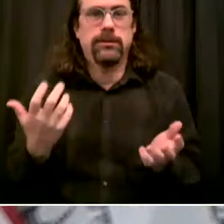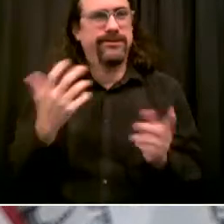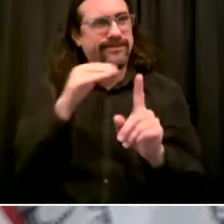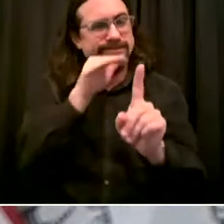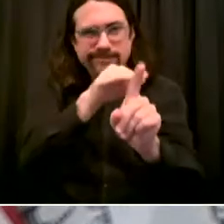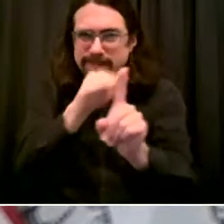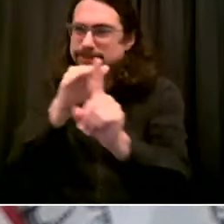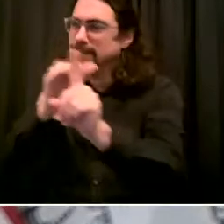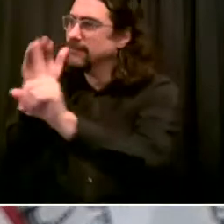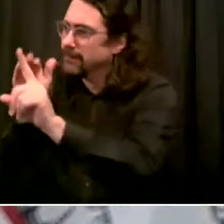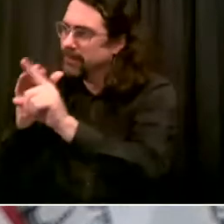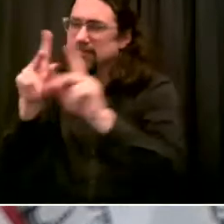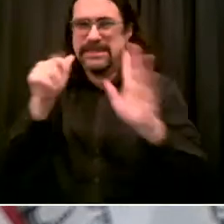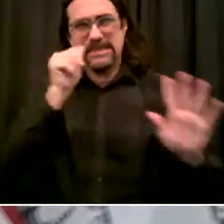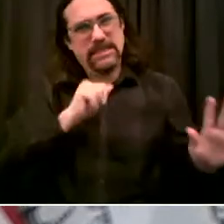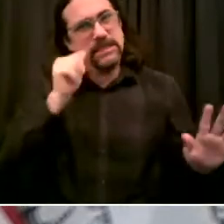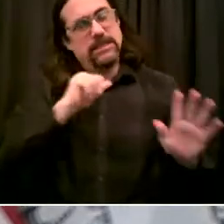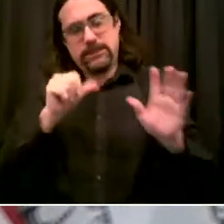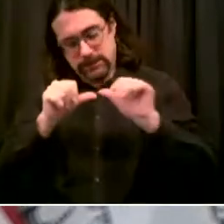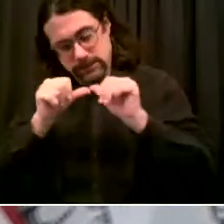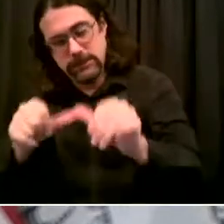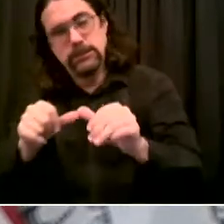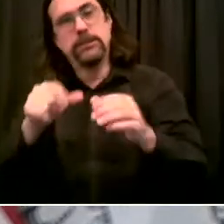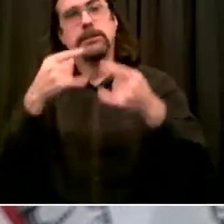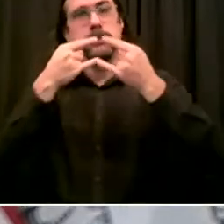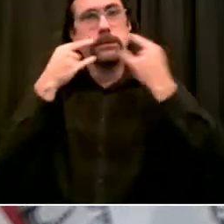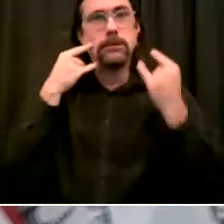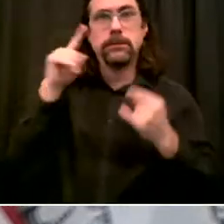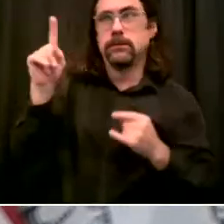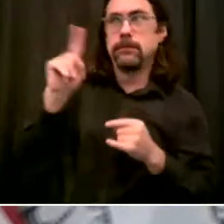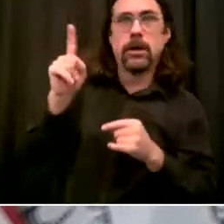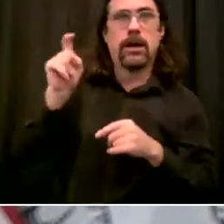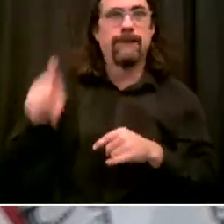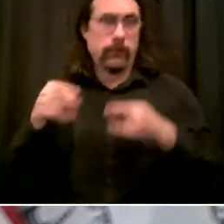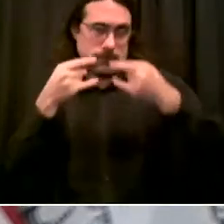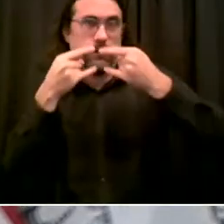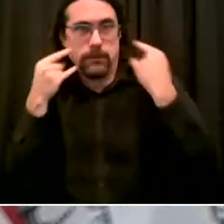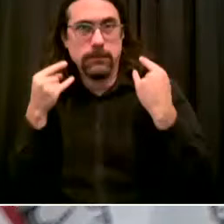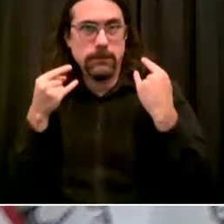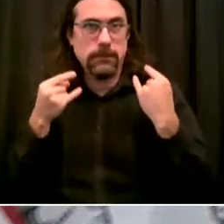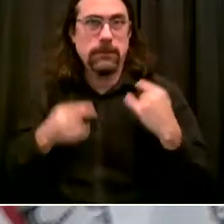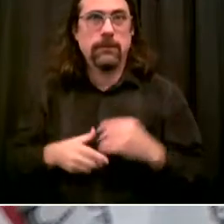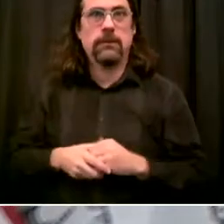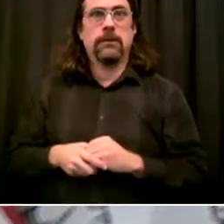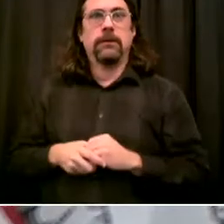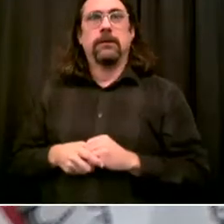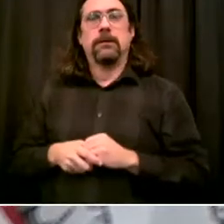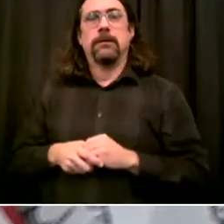THE IMPORTANT THING IS THAT PEPEPLOE E GENAGE AND ANSWER TH CALL. WE HAVE SEEN THAT TIME